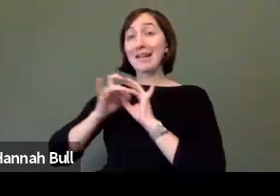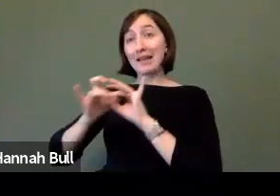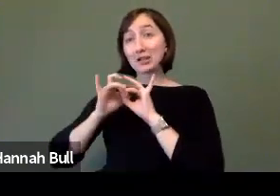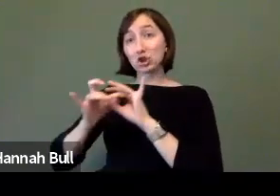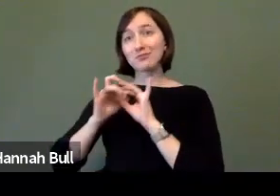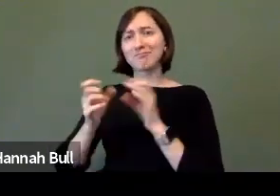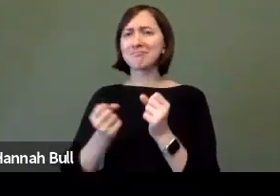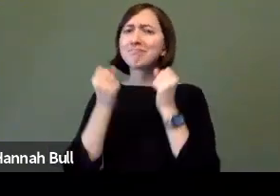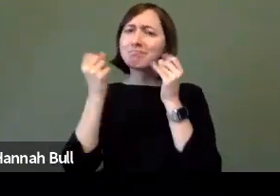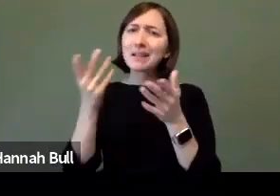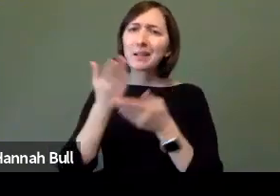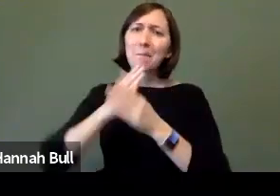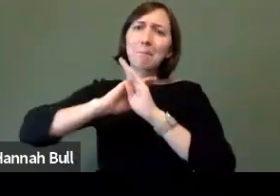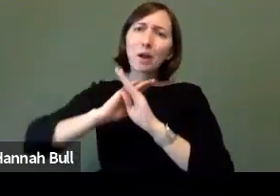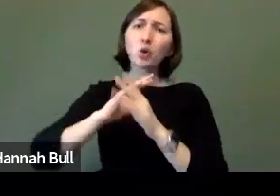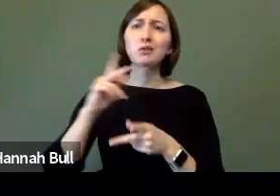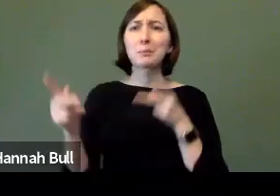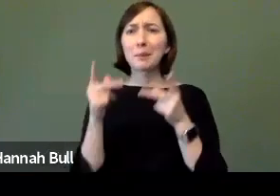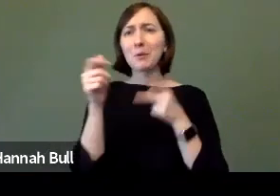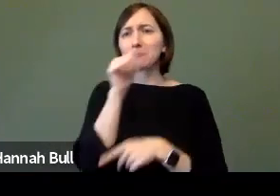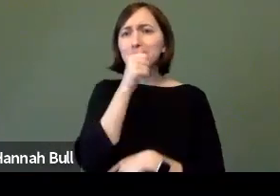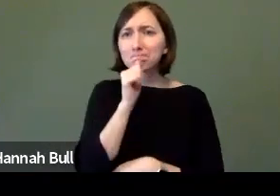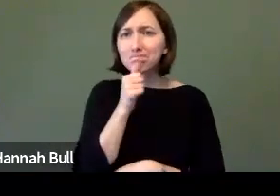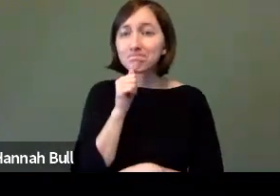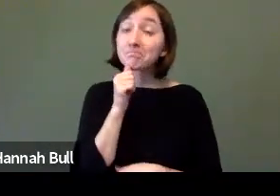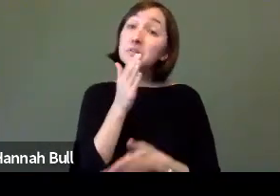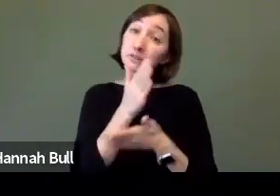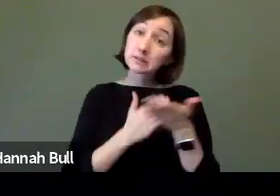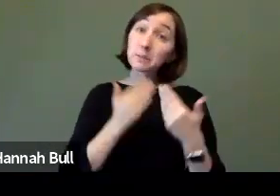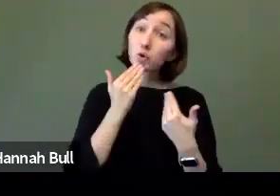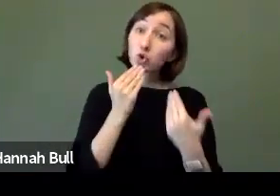There have been good things that have come about when it comes to making connections.